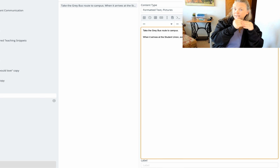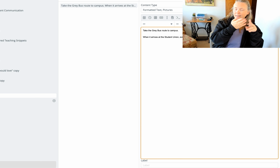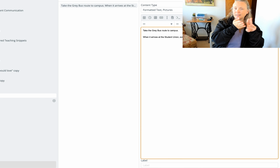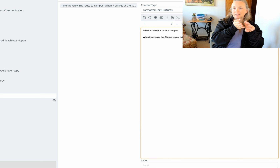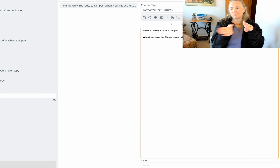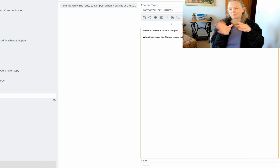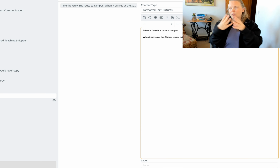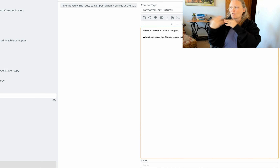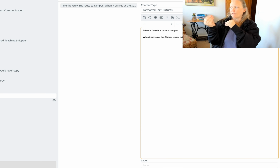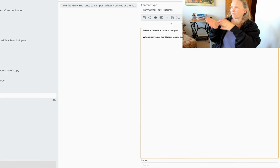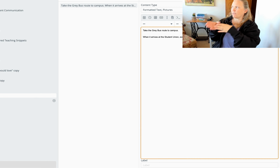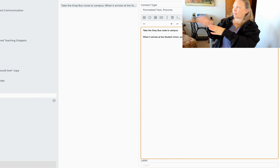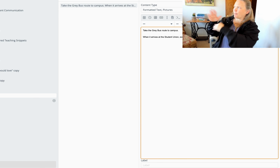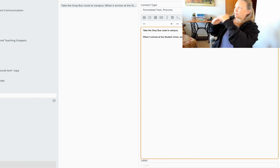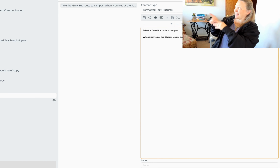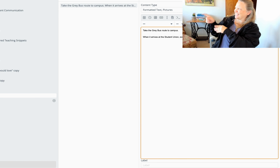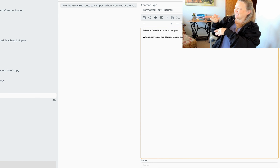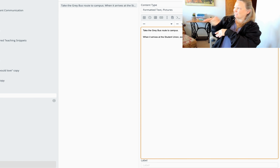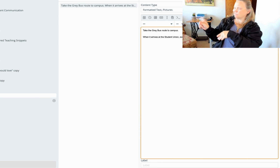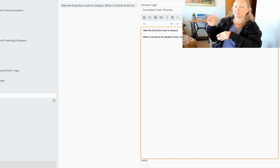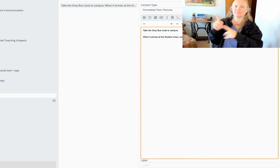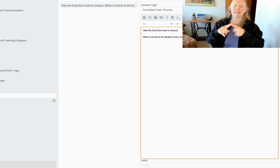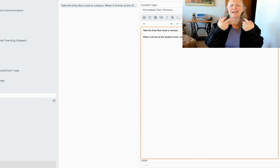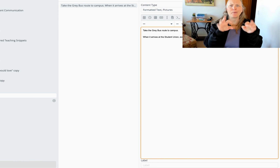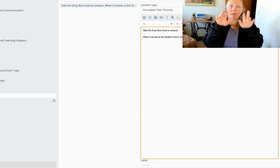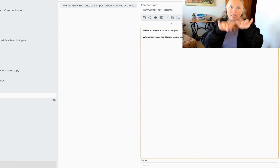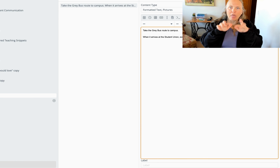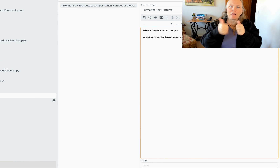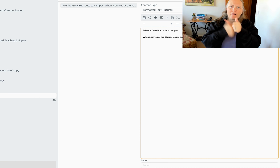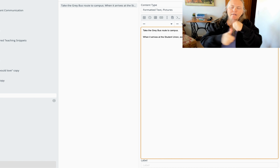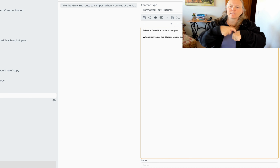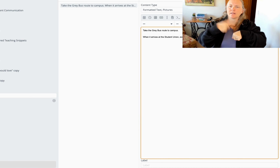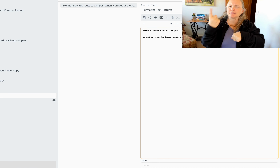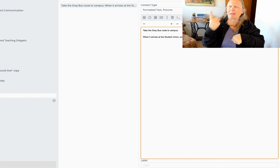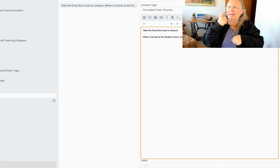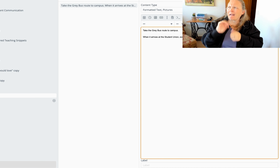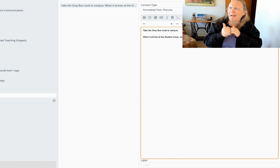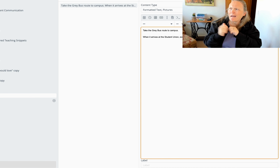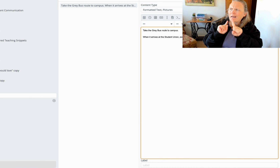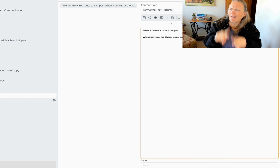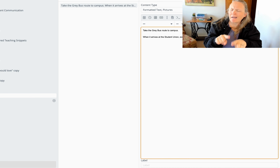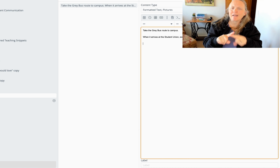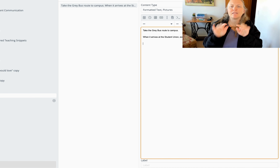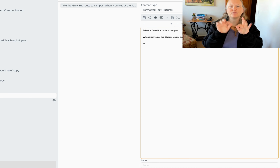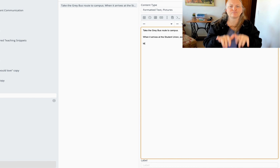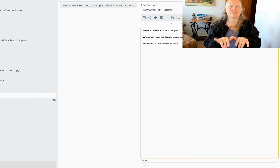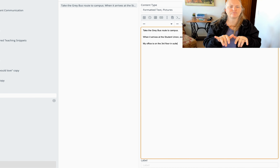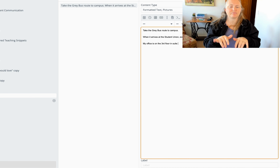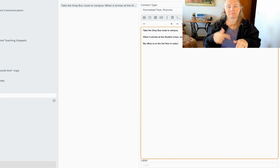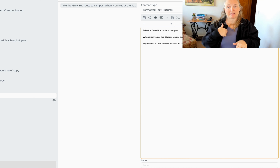And the directly. This is quite a bit of information. I don't have to type this out every single time. Sweet.